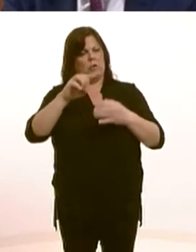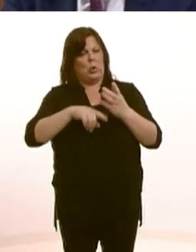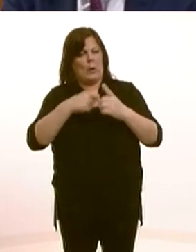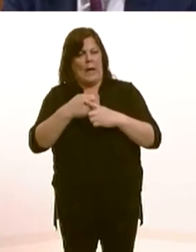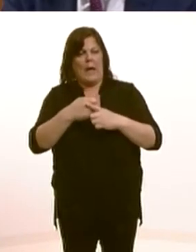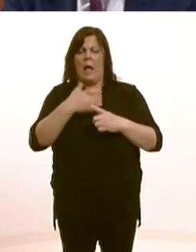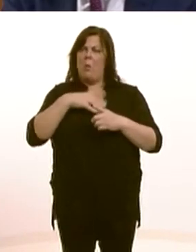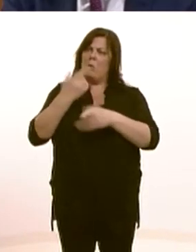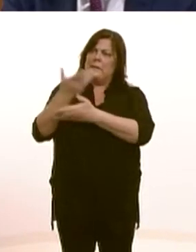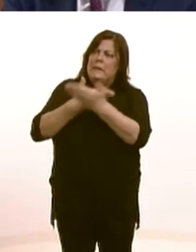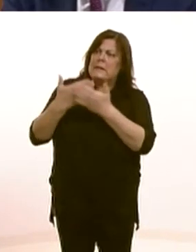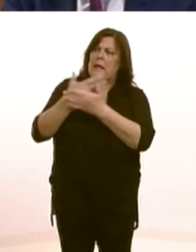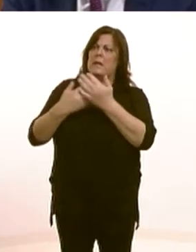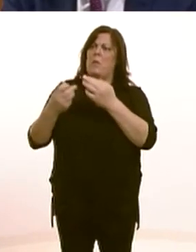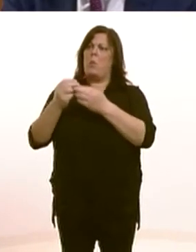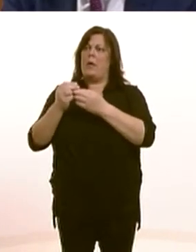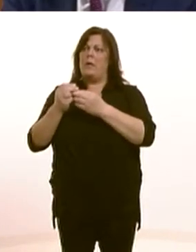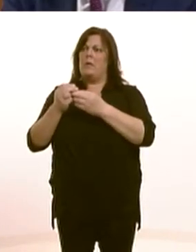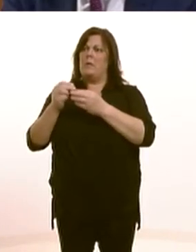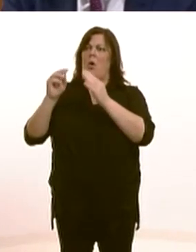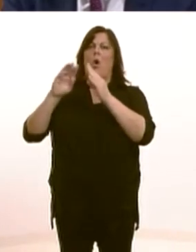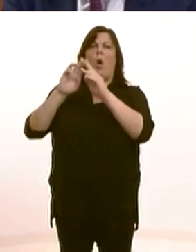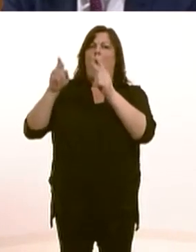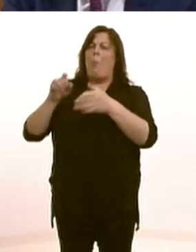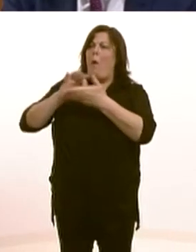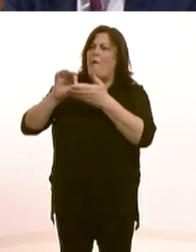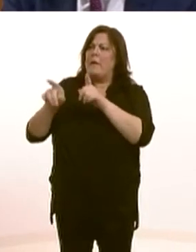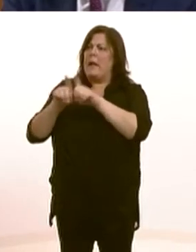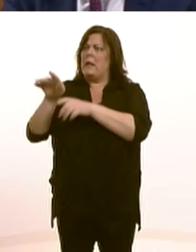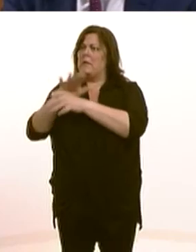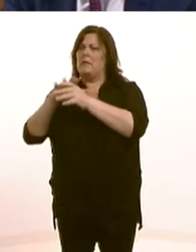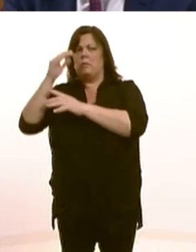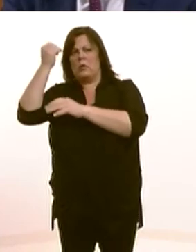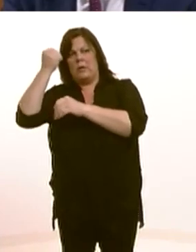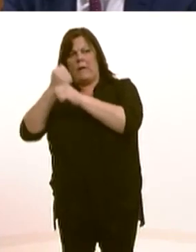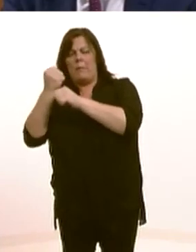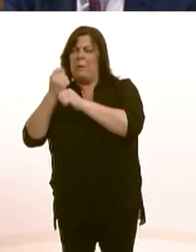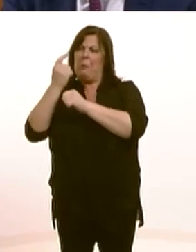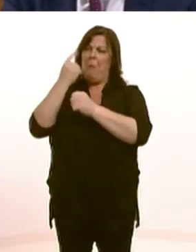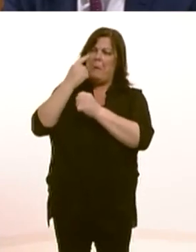work with the Home Office and local government once further information around the scheme evolves.